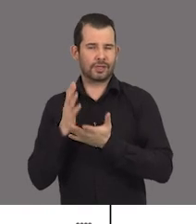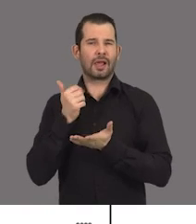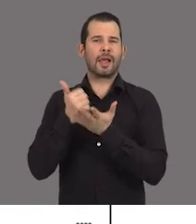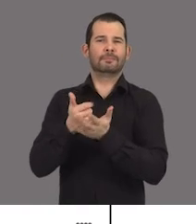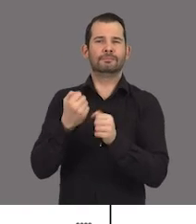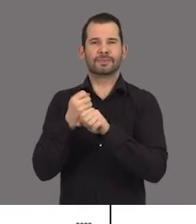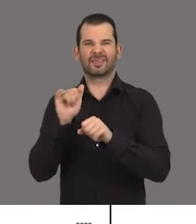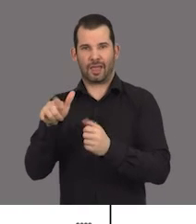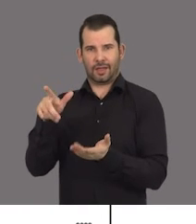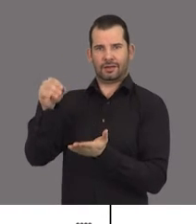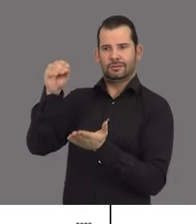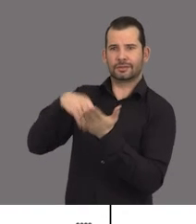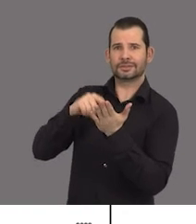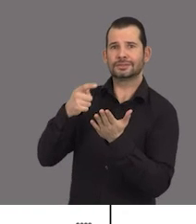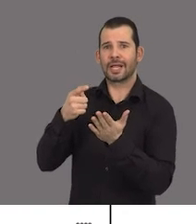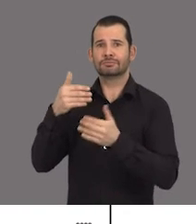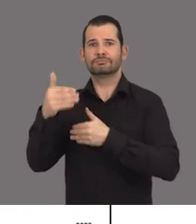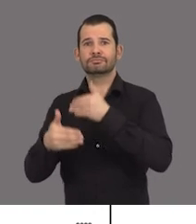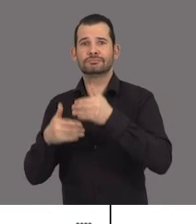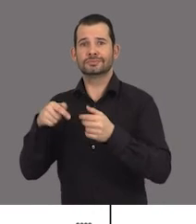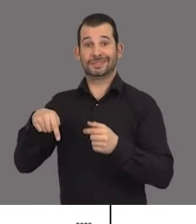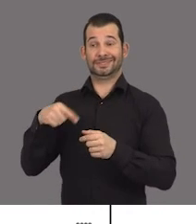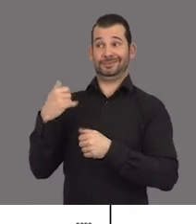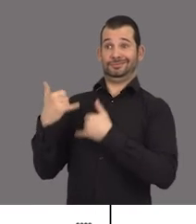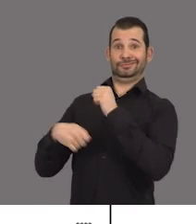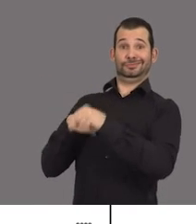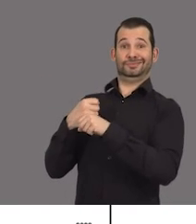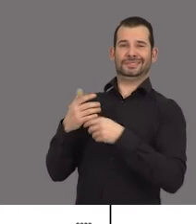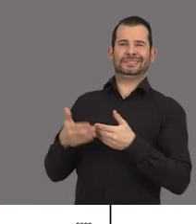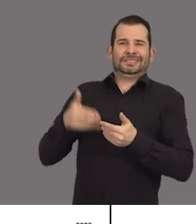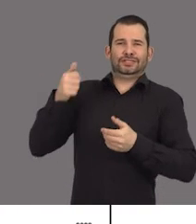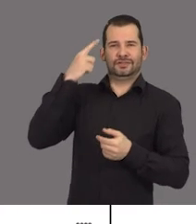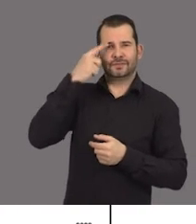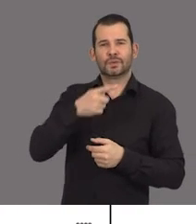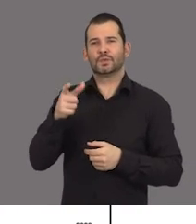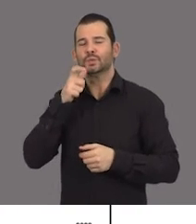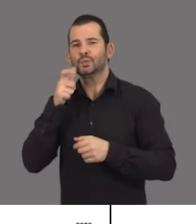the tax-filing process this tax season easier for eligible Indigenous people.